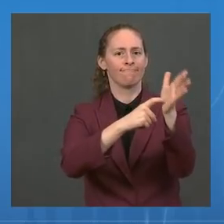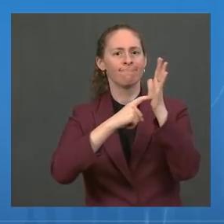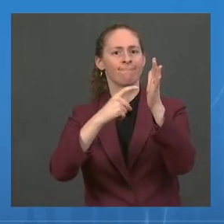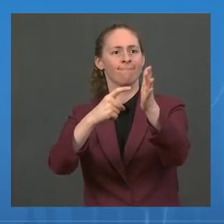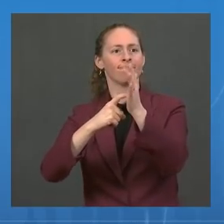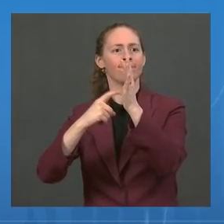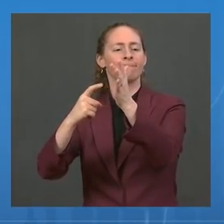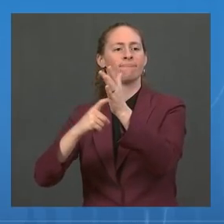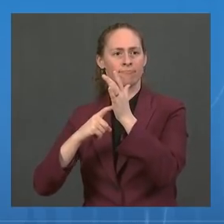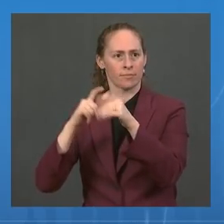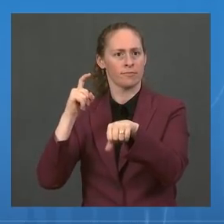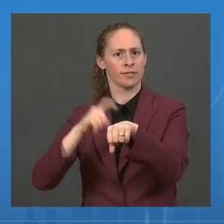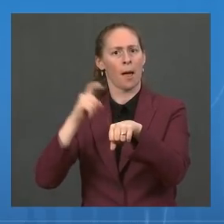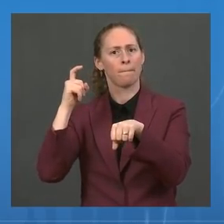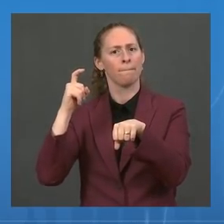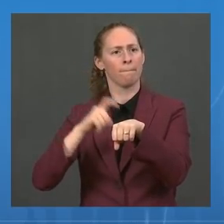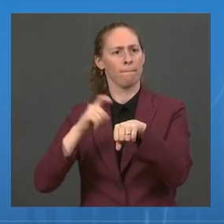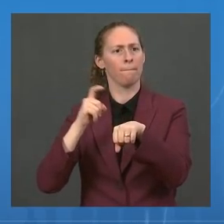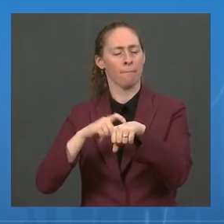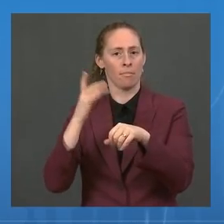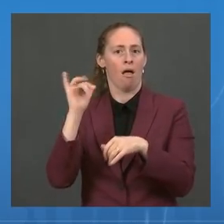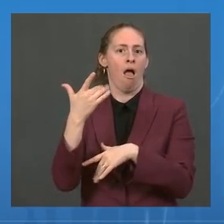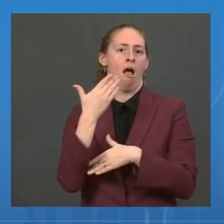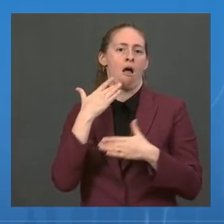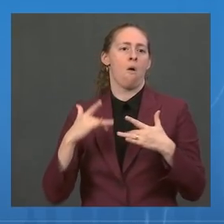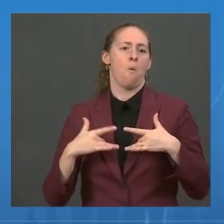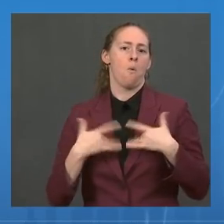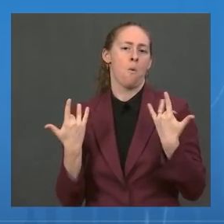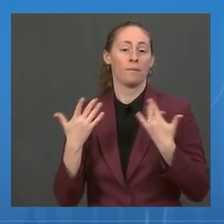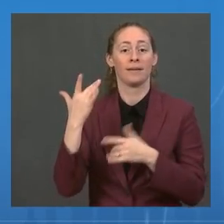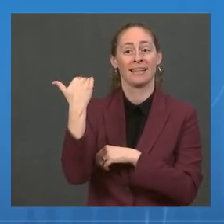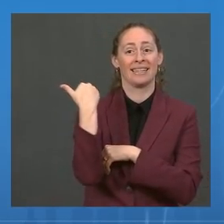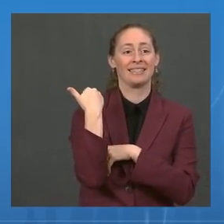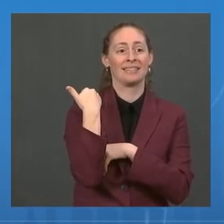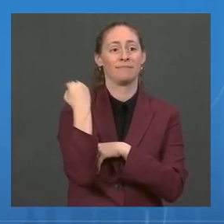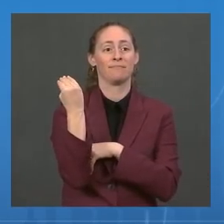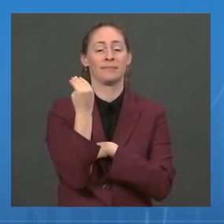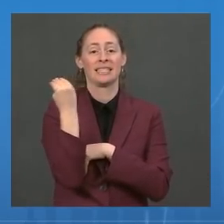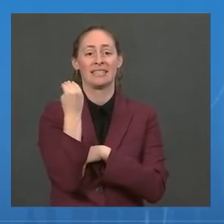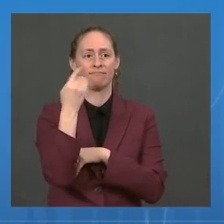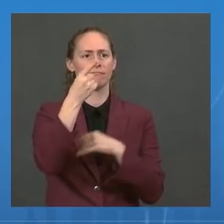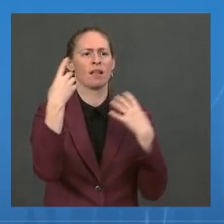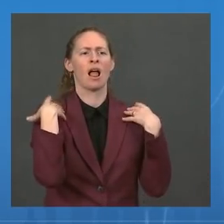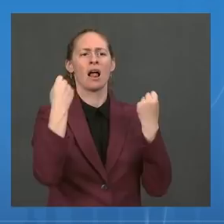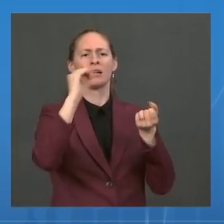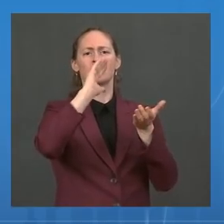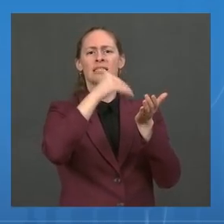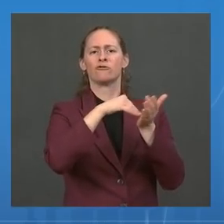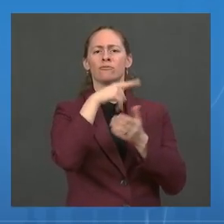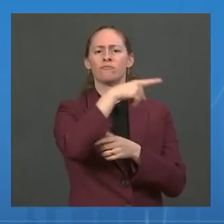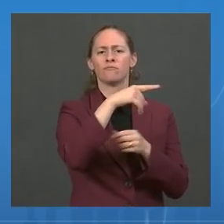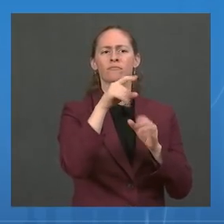Let's start on Monday. On Monday, Novant Health System in North Carolina hit its deadline and announced,